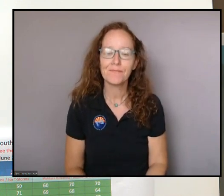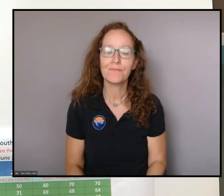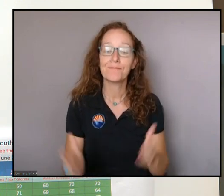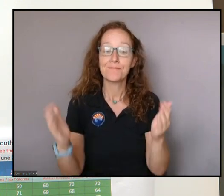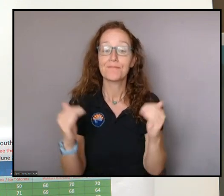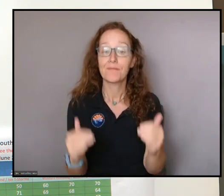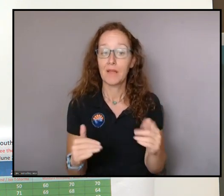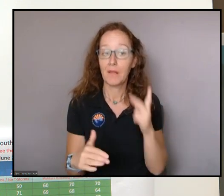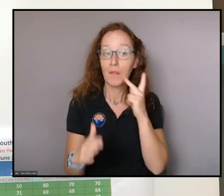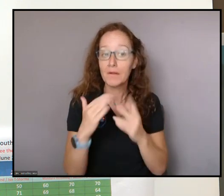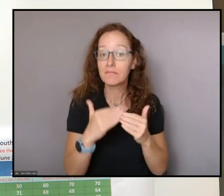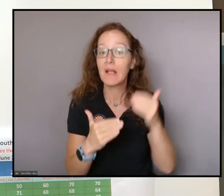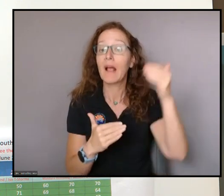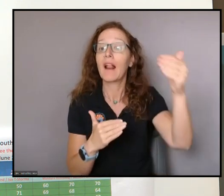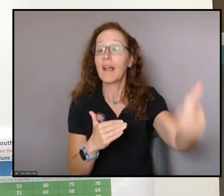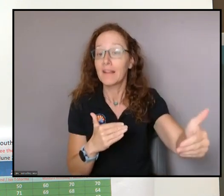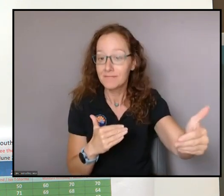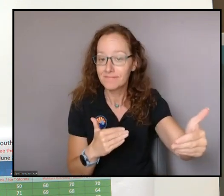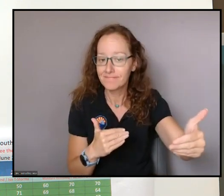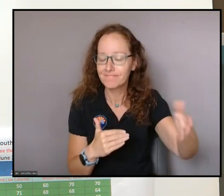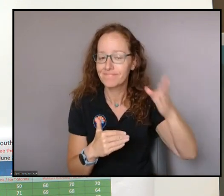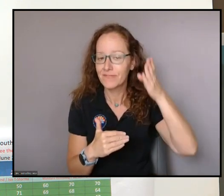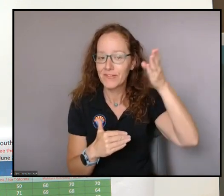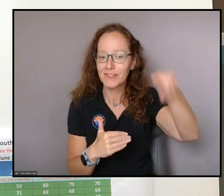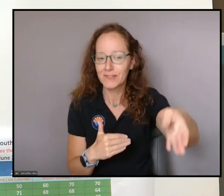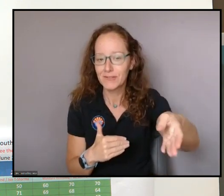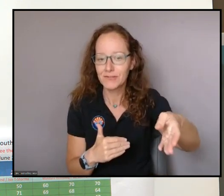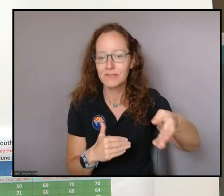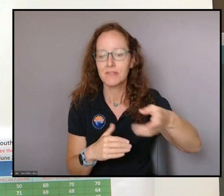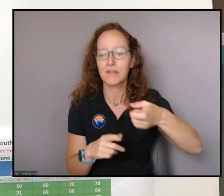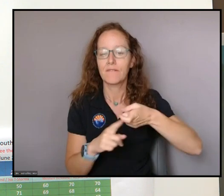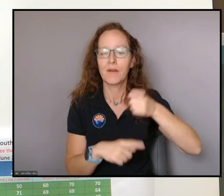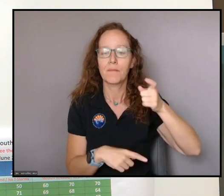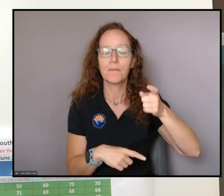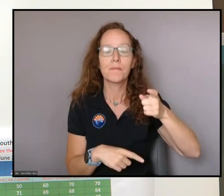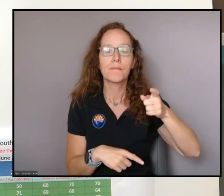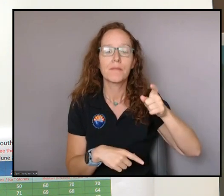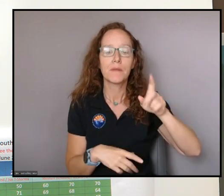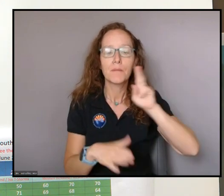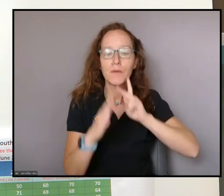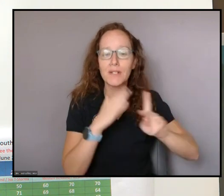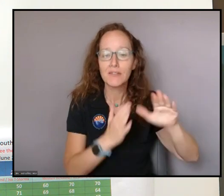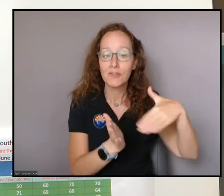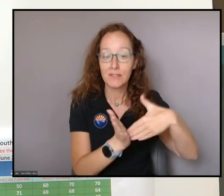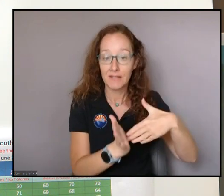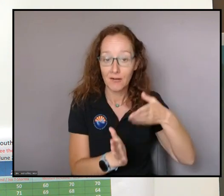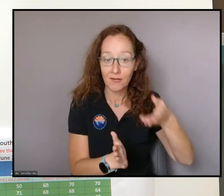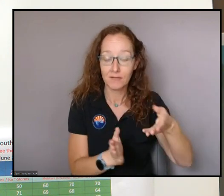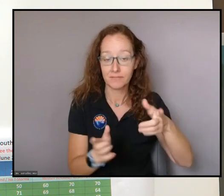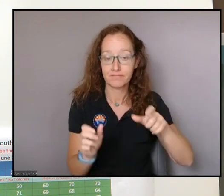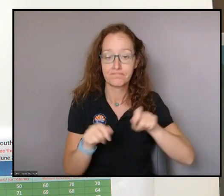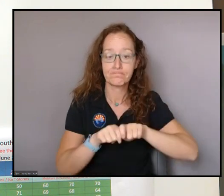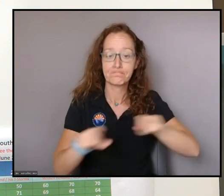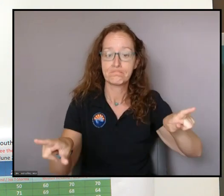this is issued by the Climate Prediction Center and every few days, they issue the 6 to 10 day precipitation outlooks,